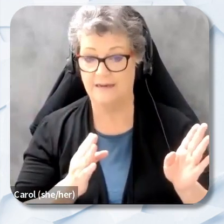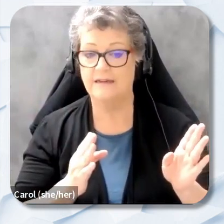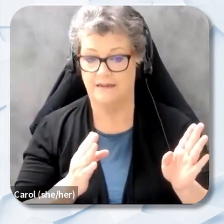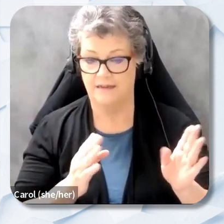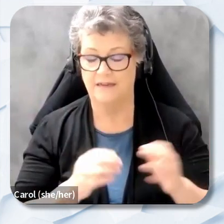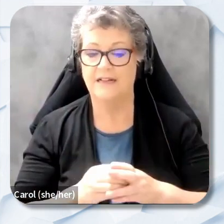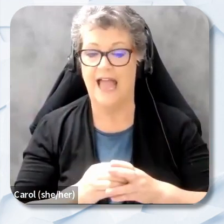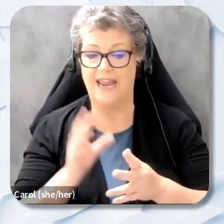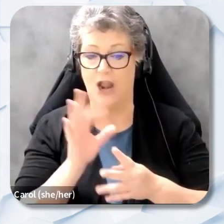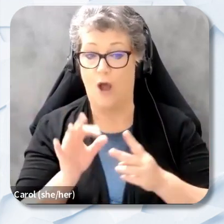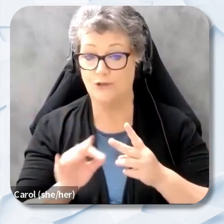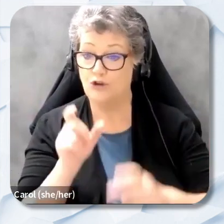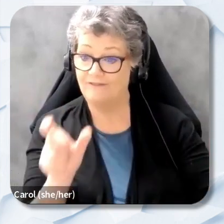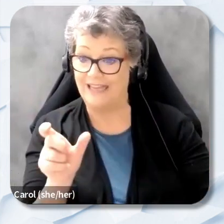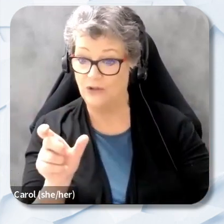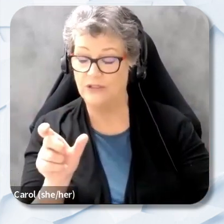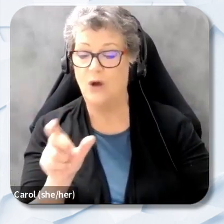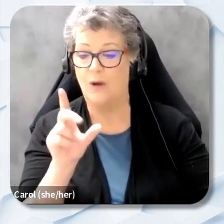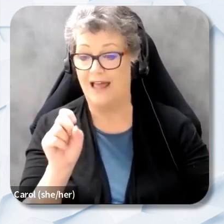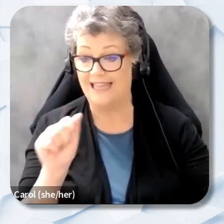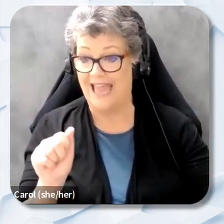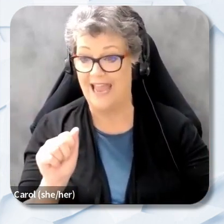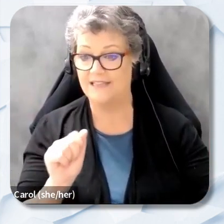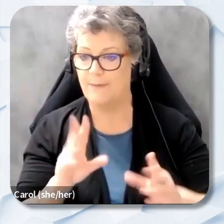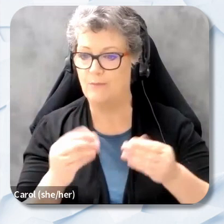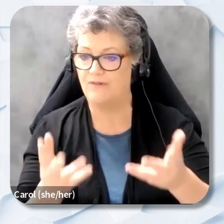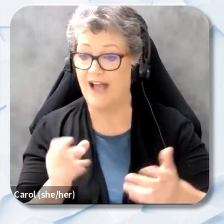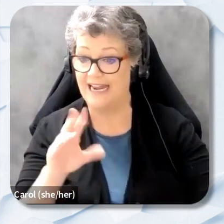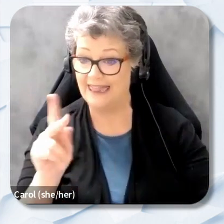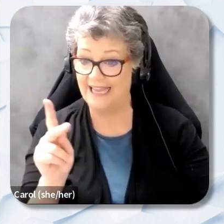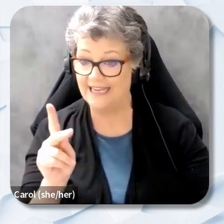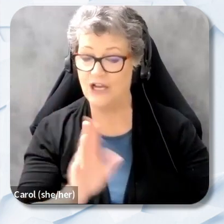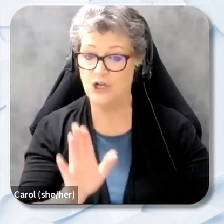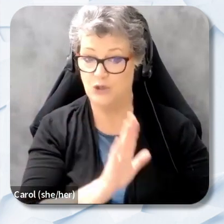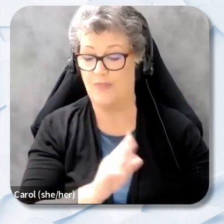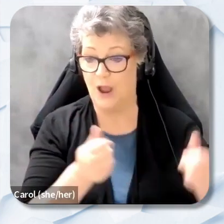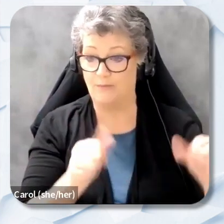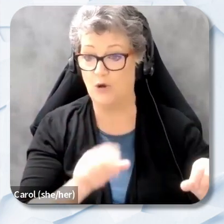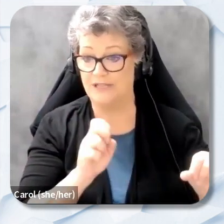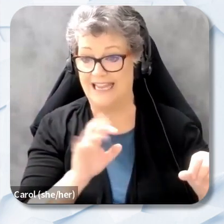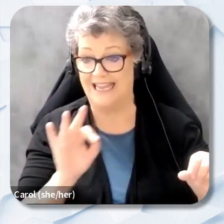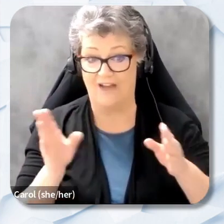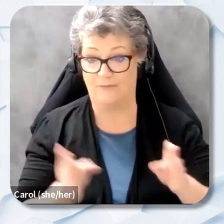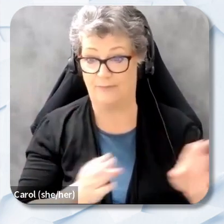optional field in which LEAs may provide a link to their posted EEF plan or board minutes